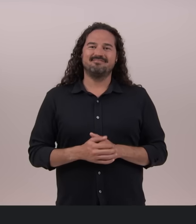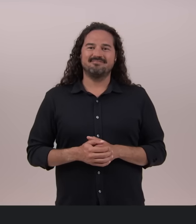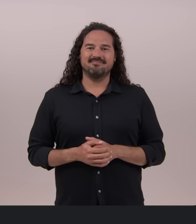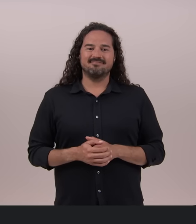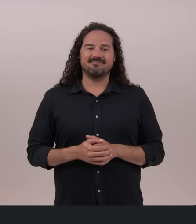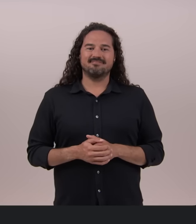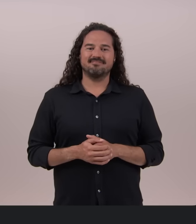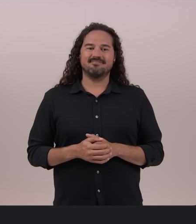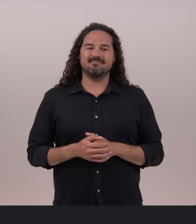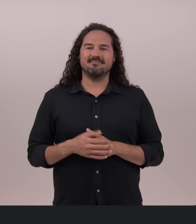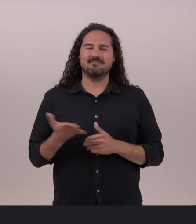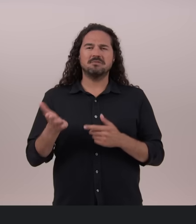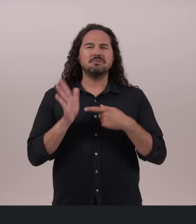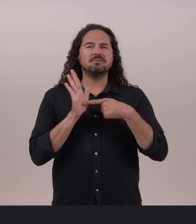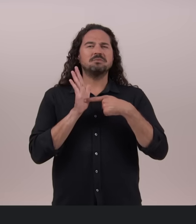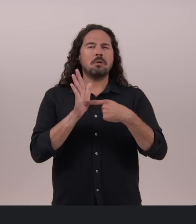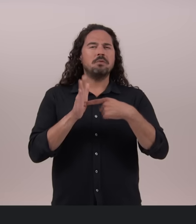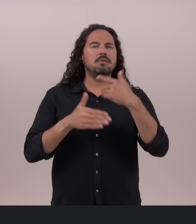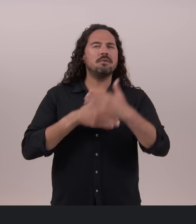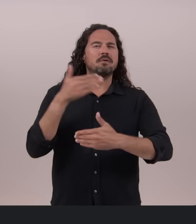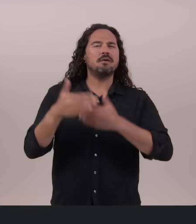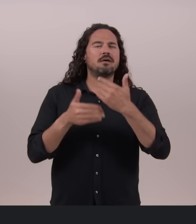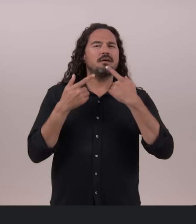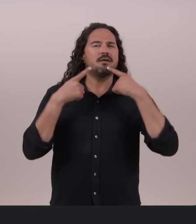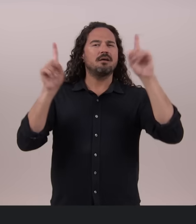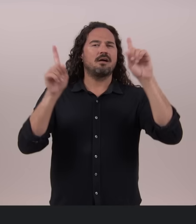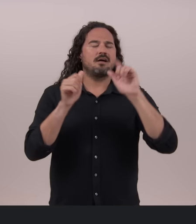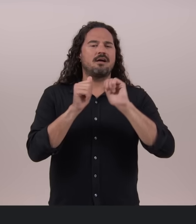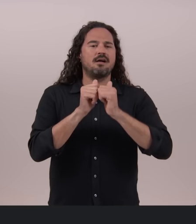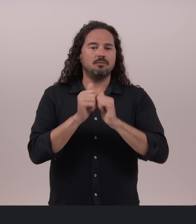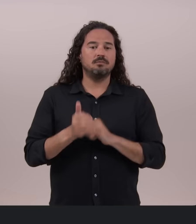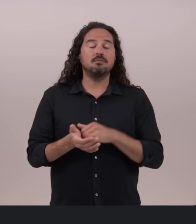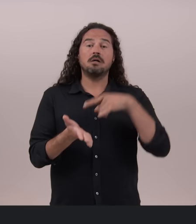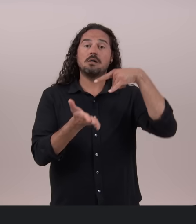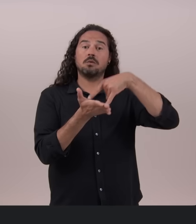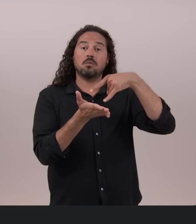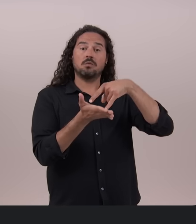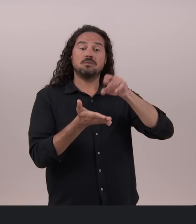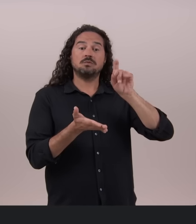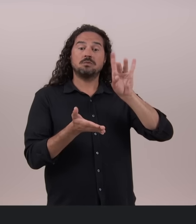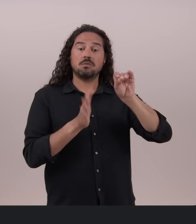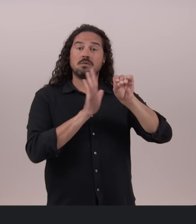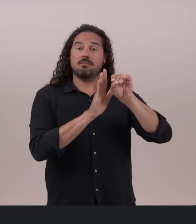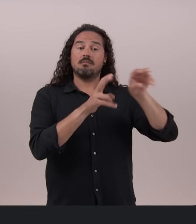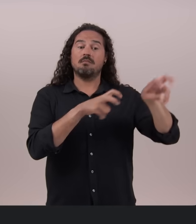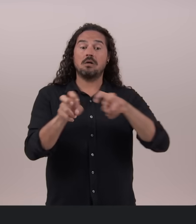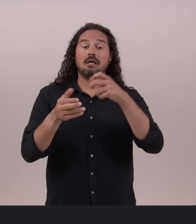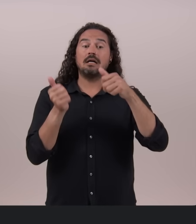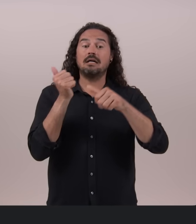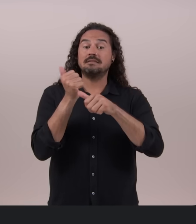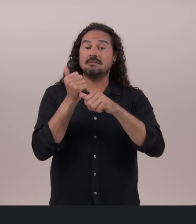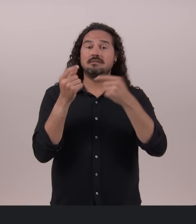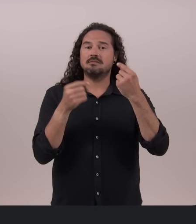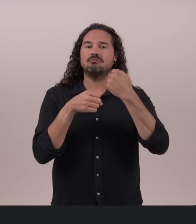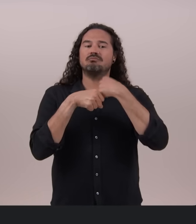Let's see how we got here. Android Studio's Migration Assistant first creates the feature mapping and only